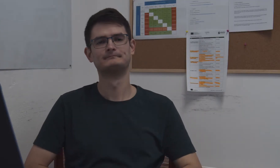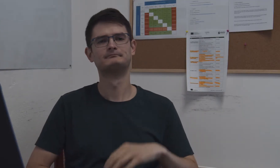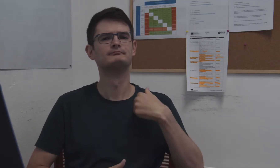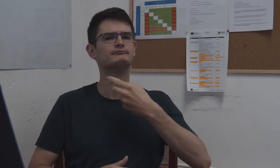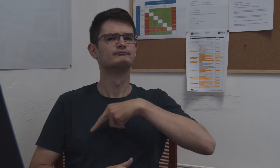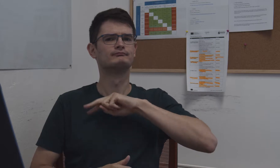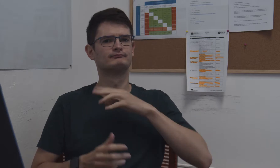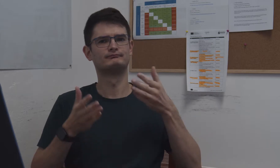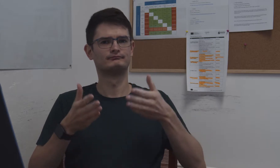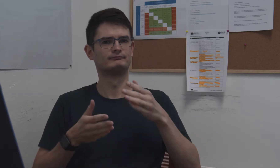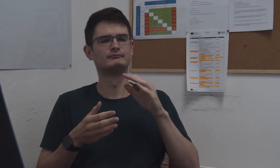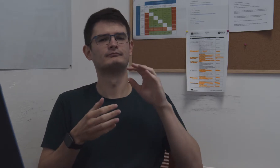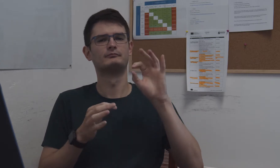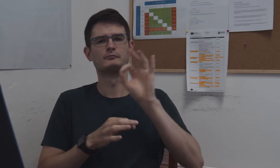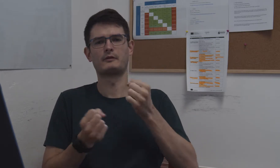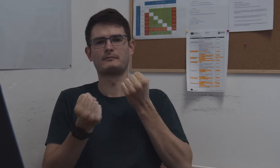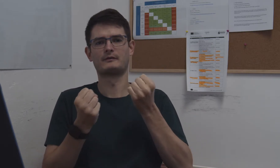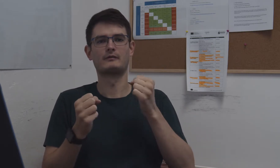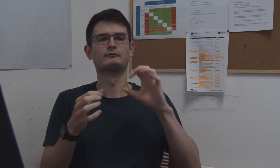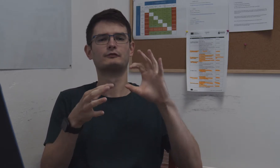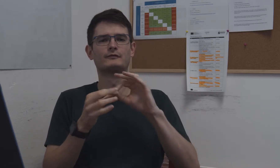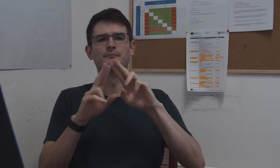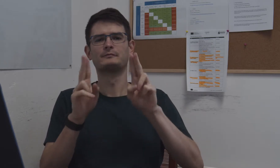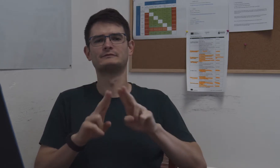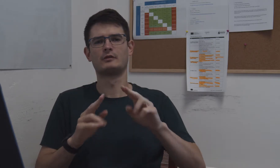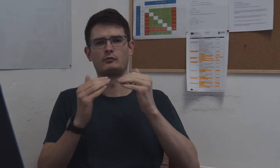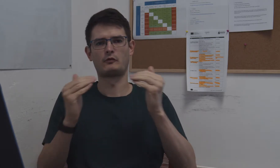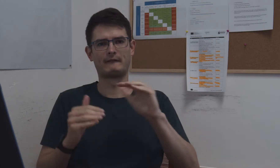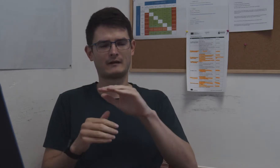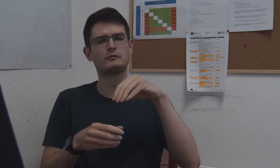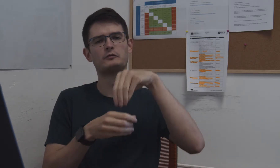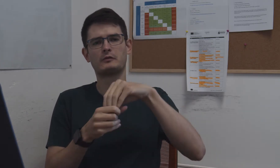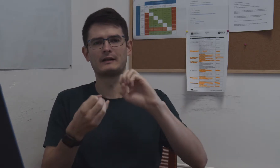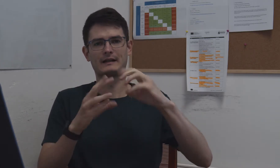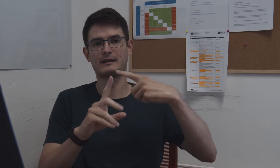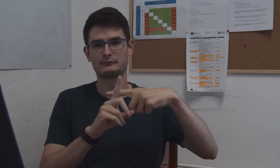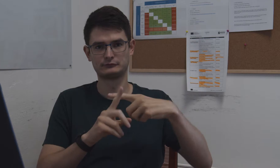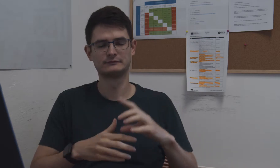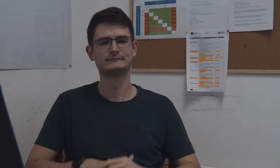I work as a project manager for international levels - Erasmus+.